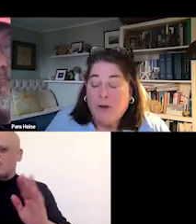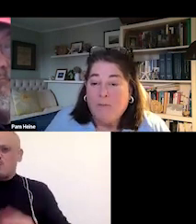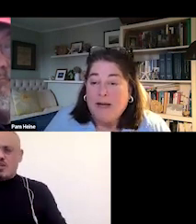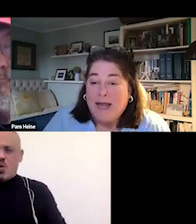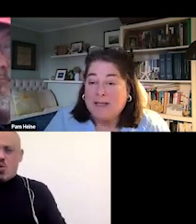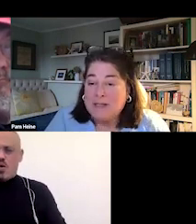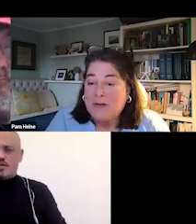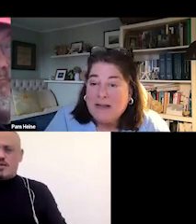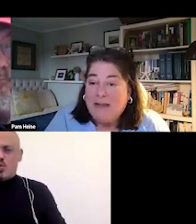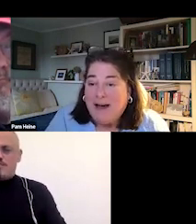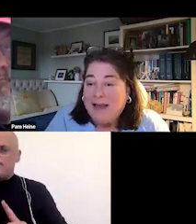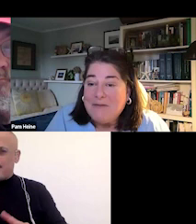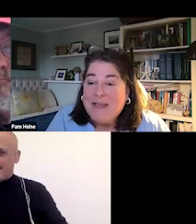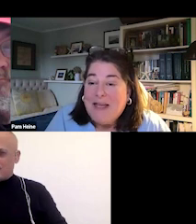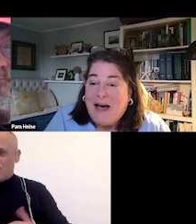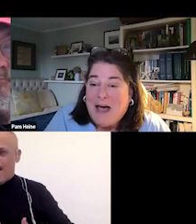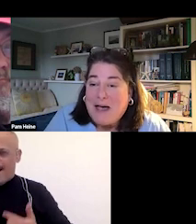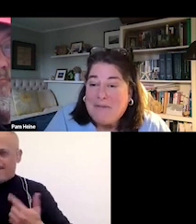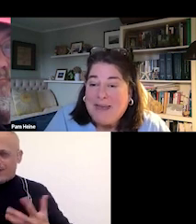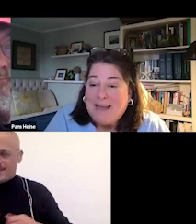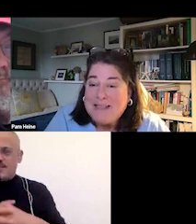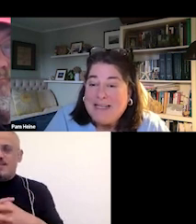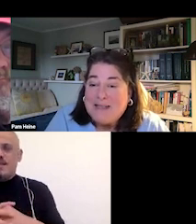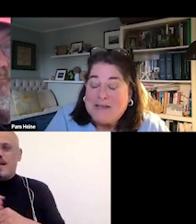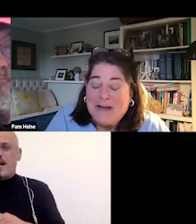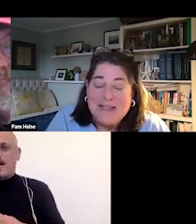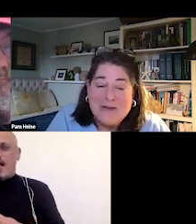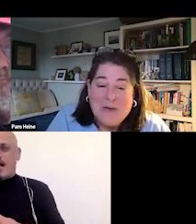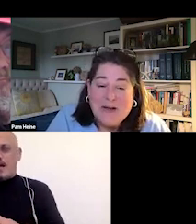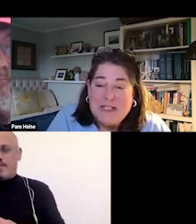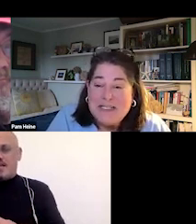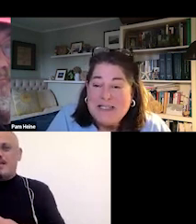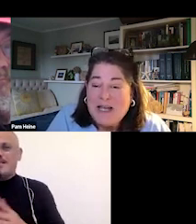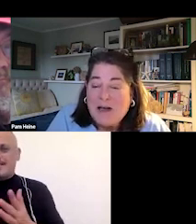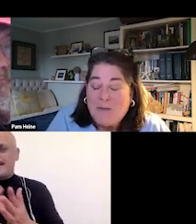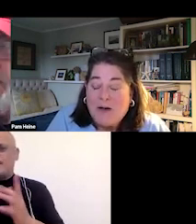that we've been answering live, Abby at the TA Center has been answering questions.